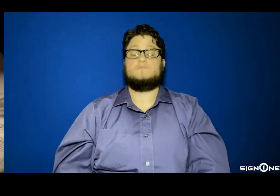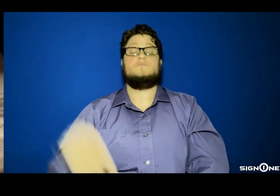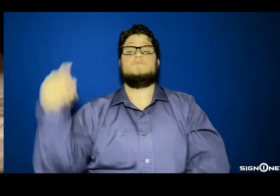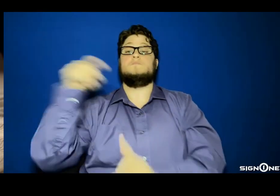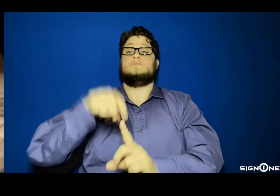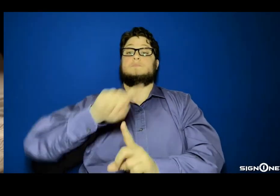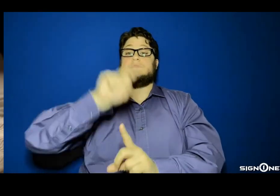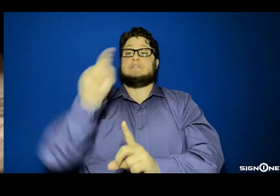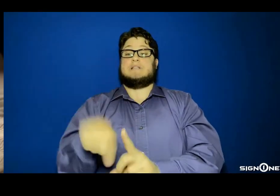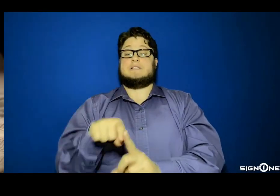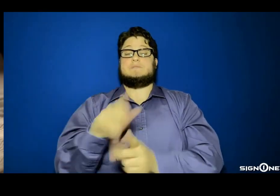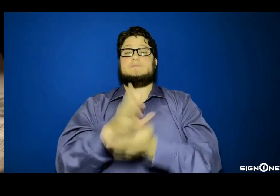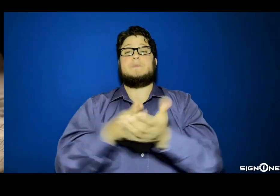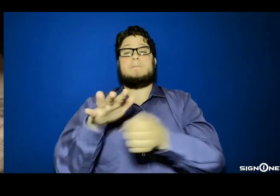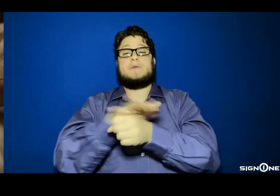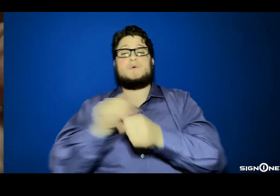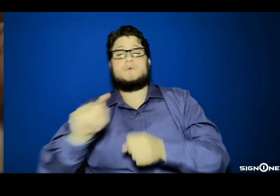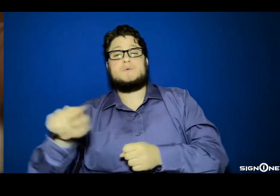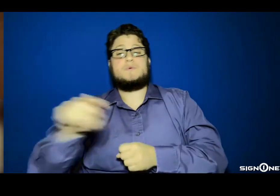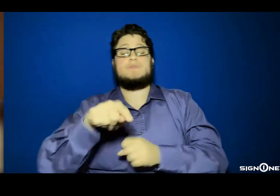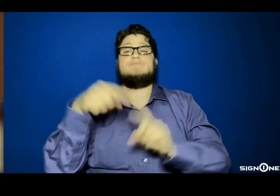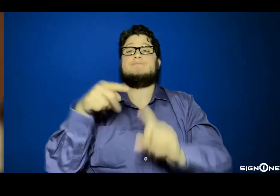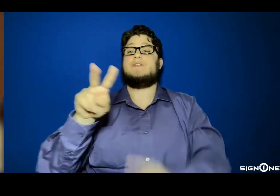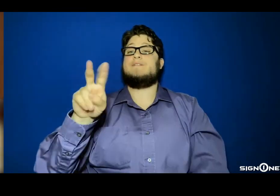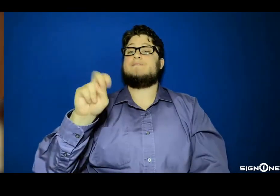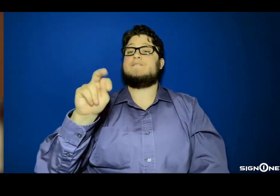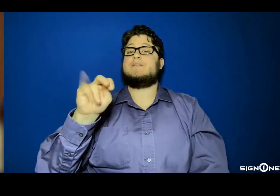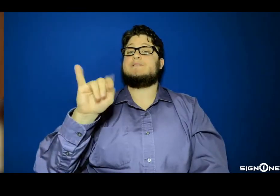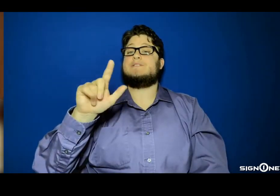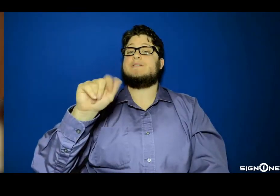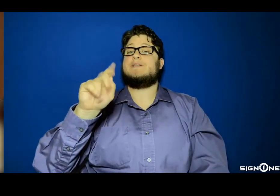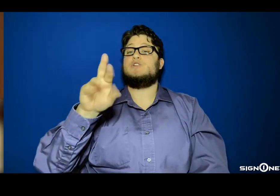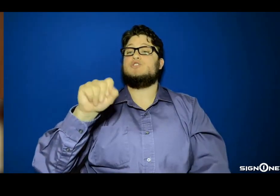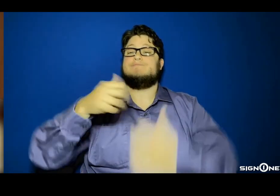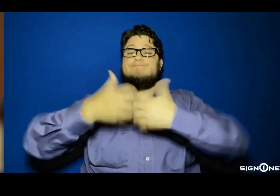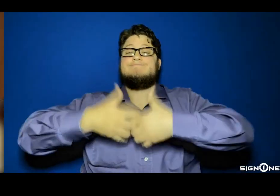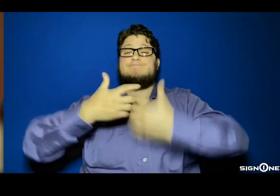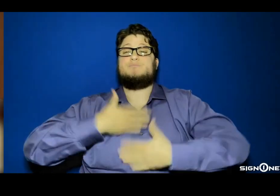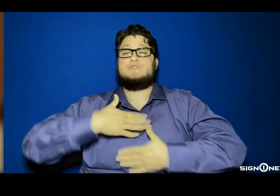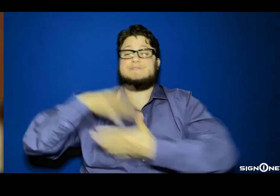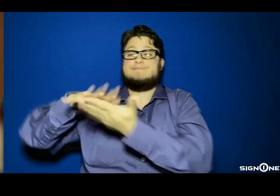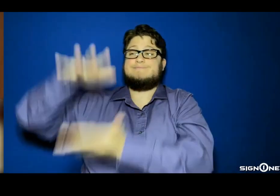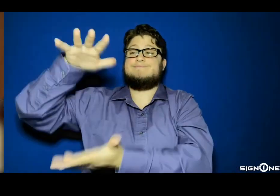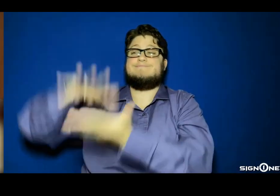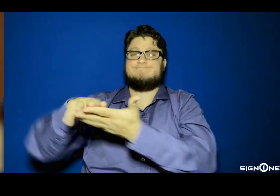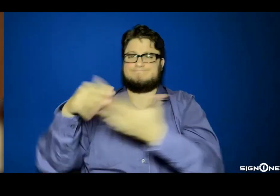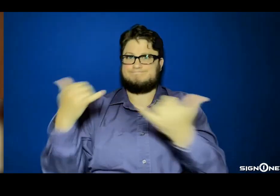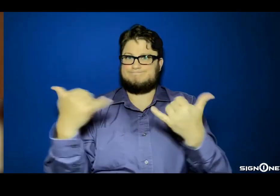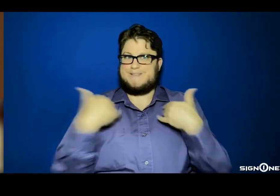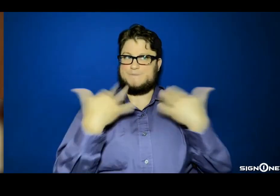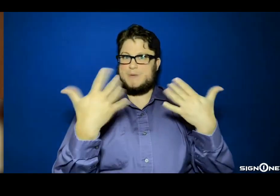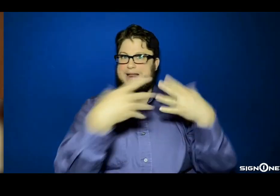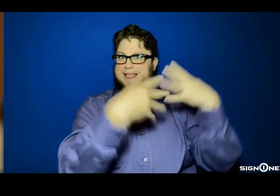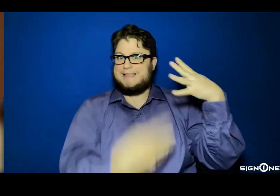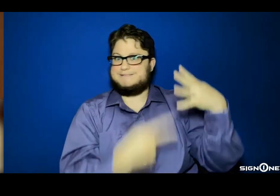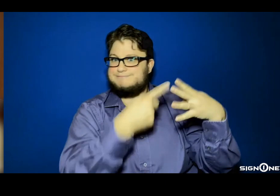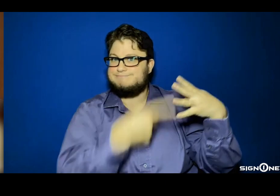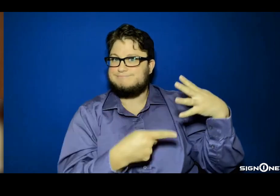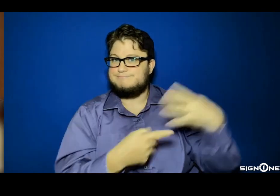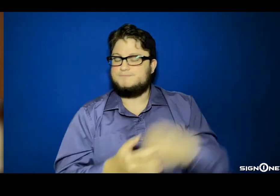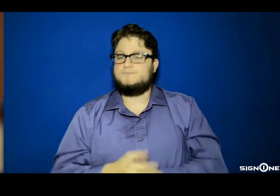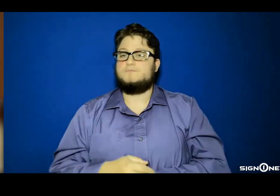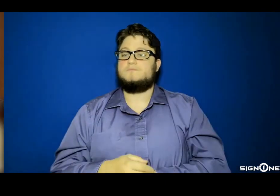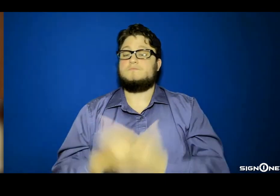In Texas, there is a wait list for ventilators in some places.